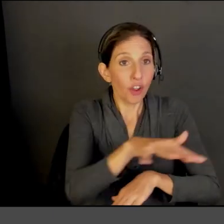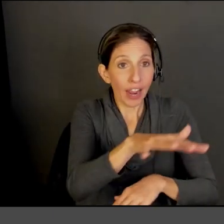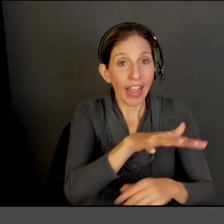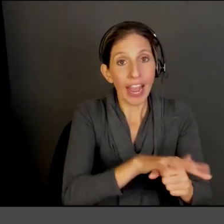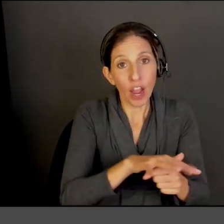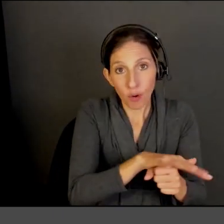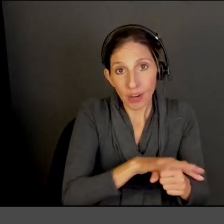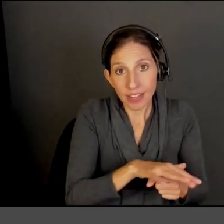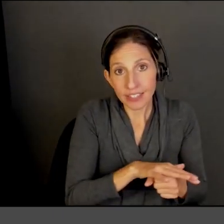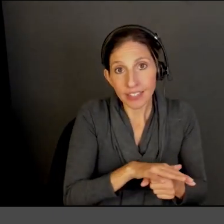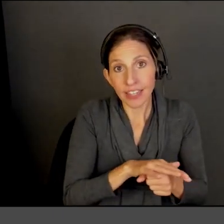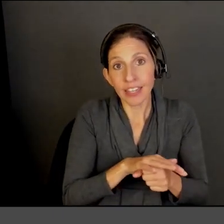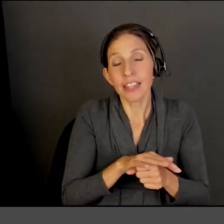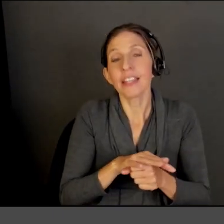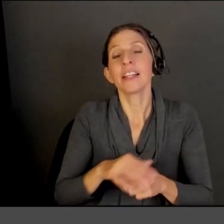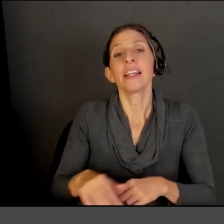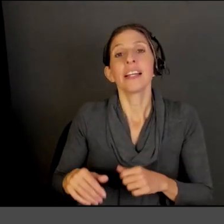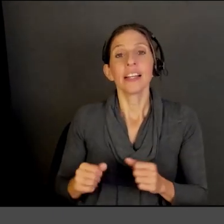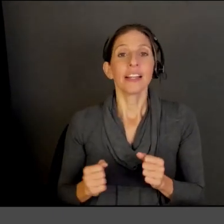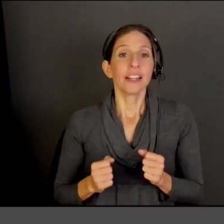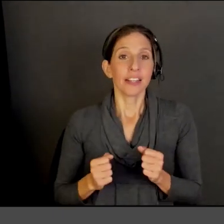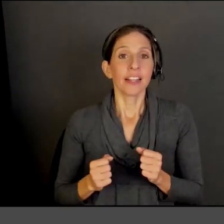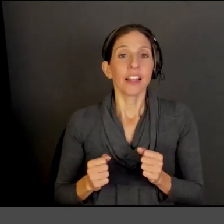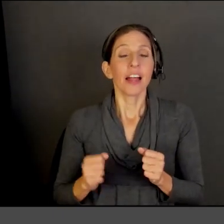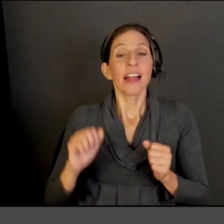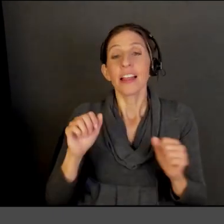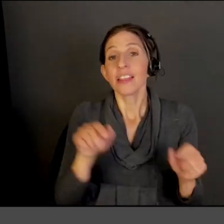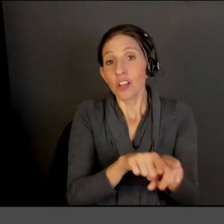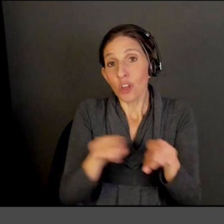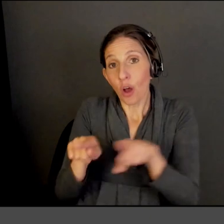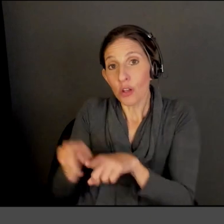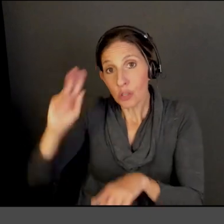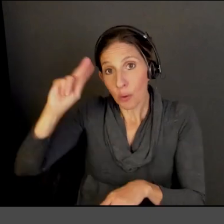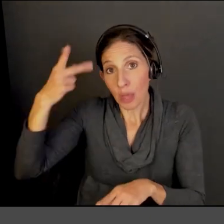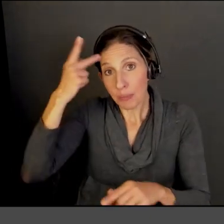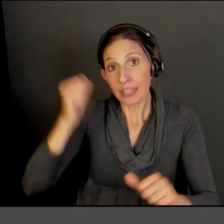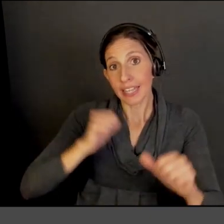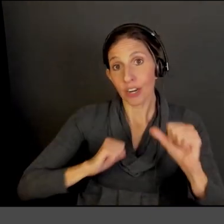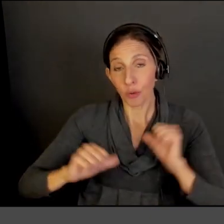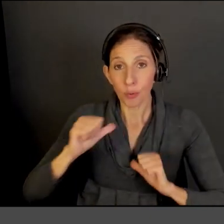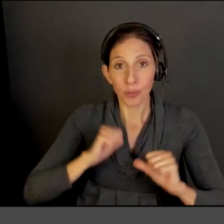THE POLITICAL THEATERS THAT CAME OUT OF INCREDIBLE